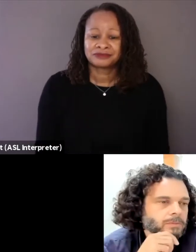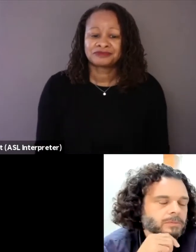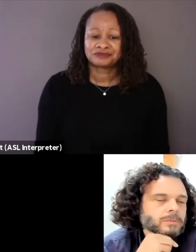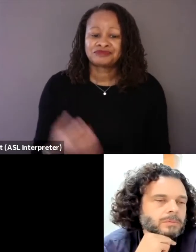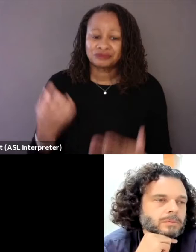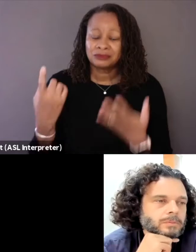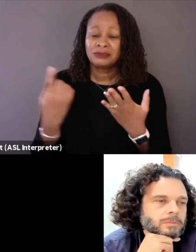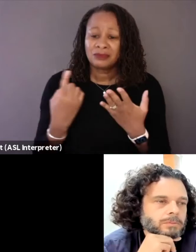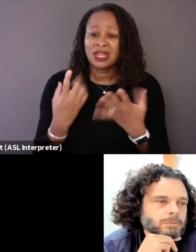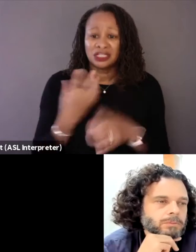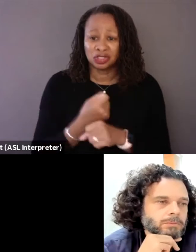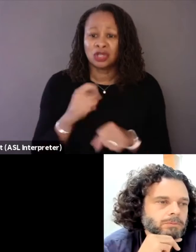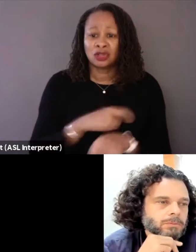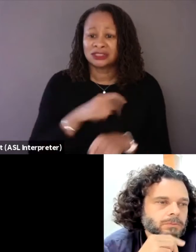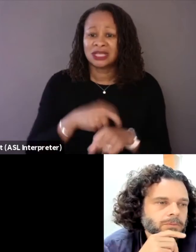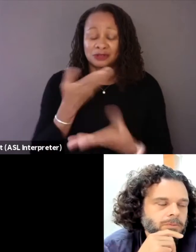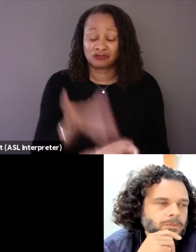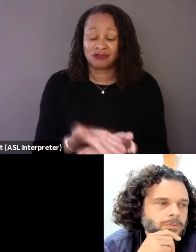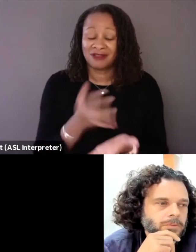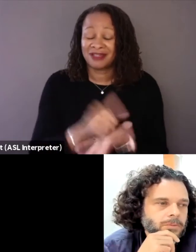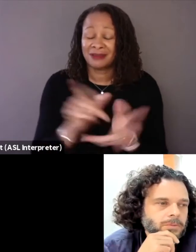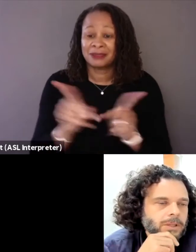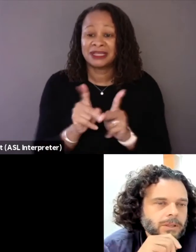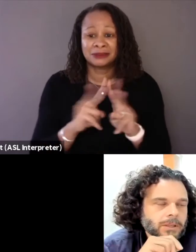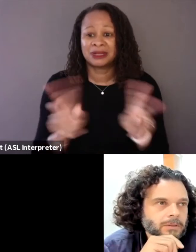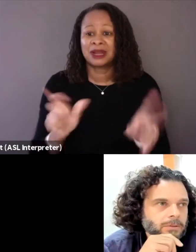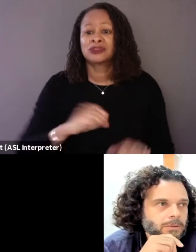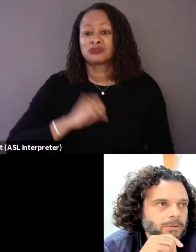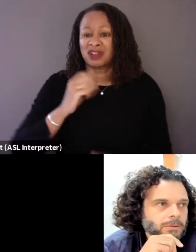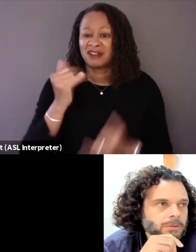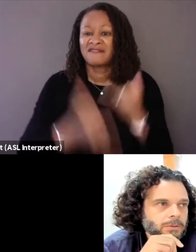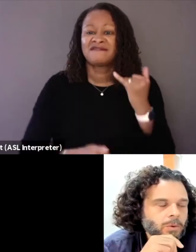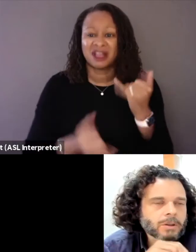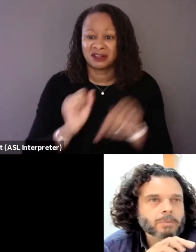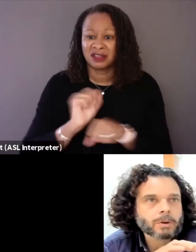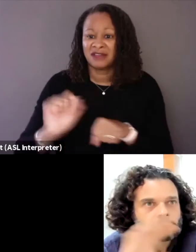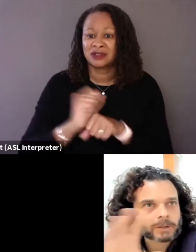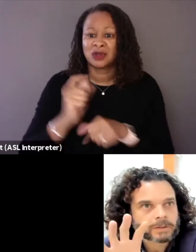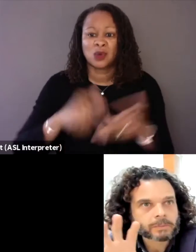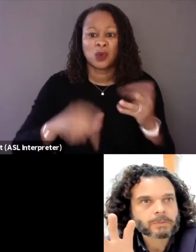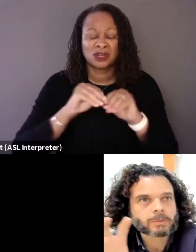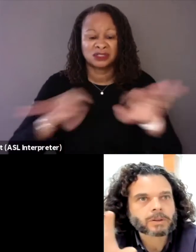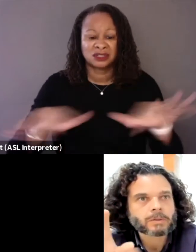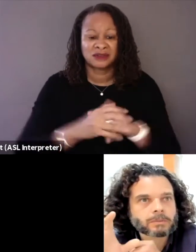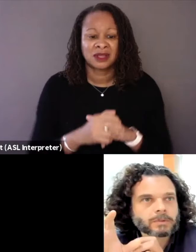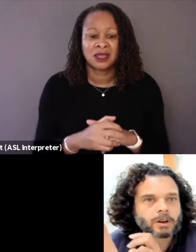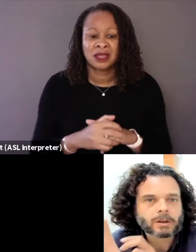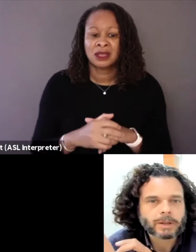but I was very proud of the final efforts that it, what it delivered. One of the moments that sometimes we